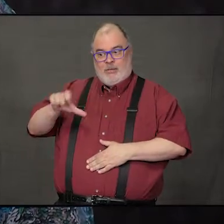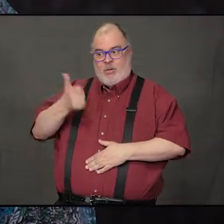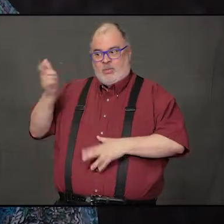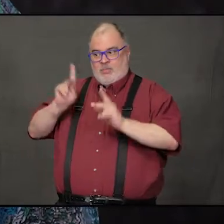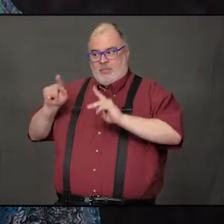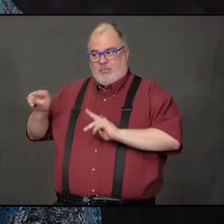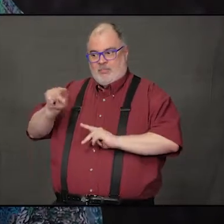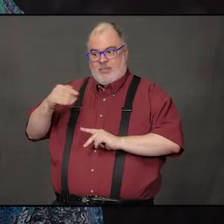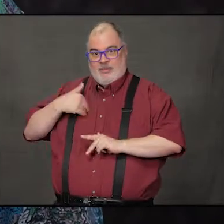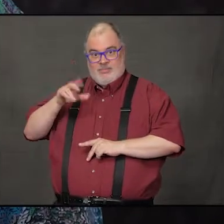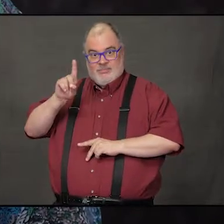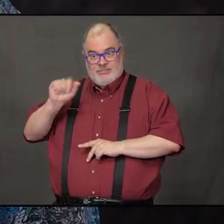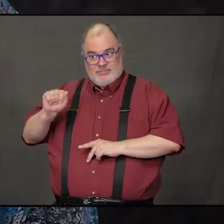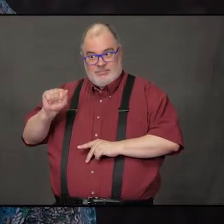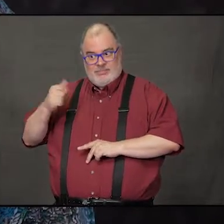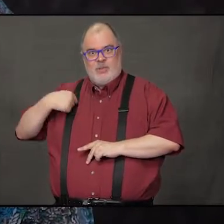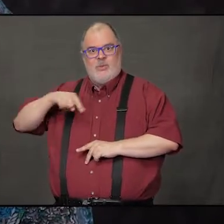we are pleased to present the “What you should know